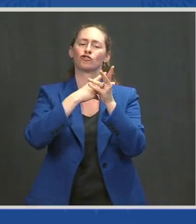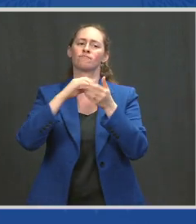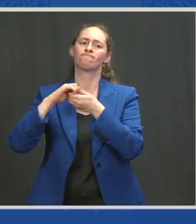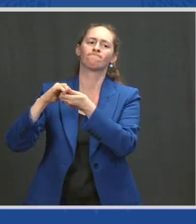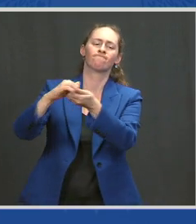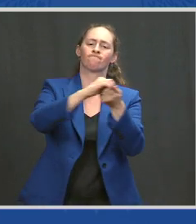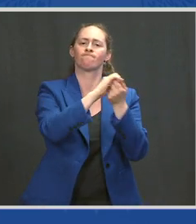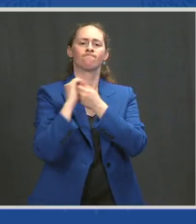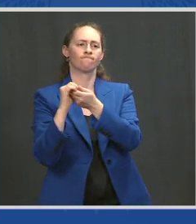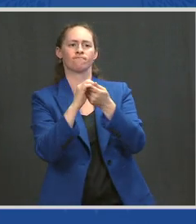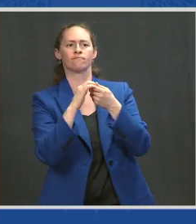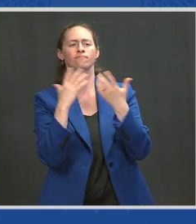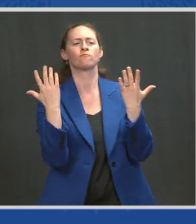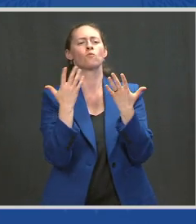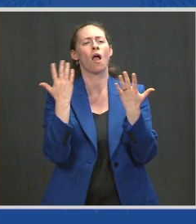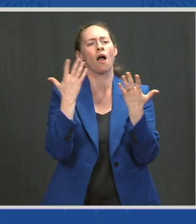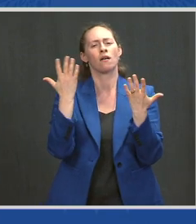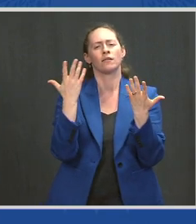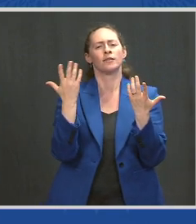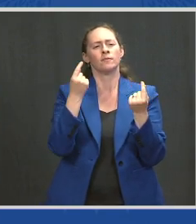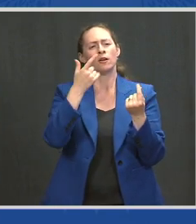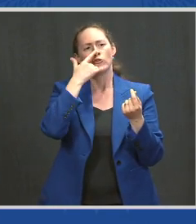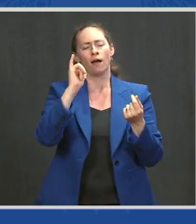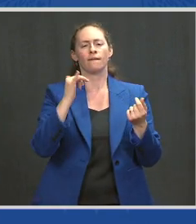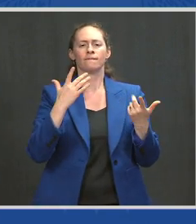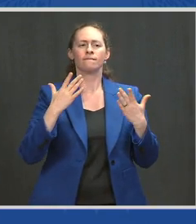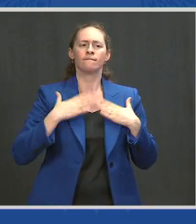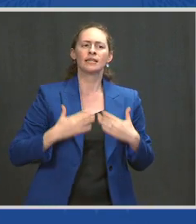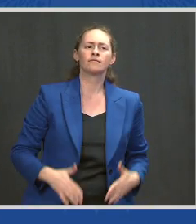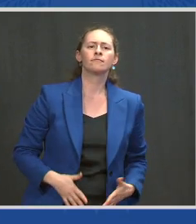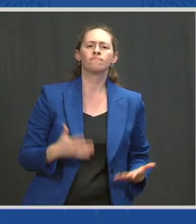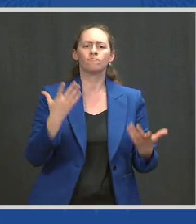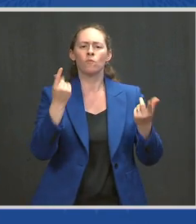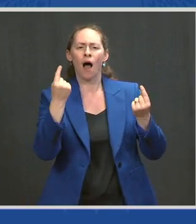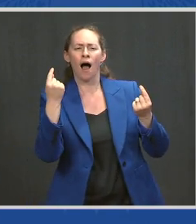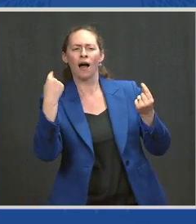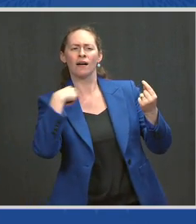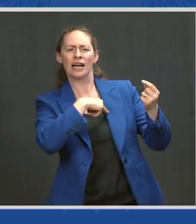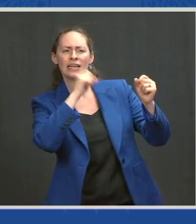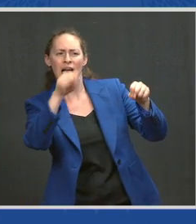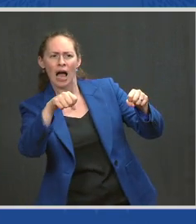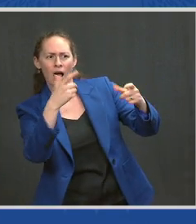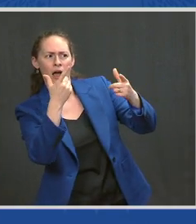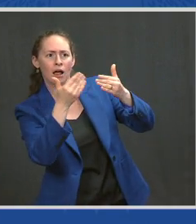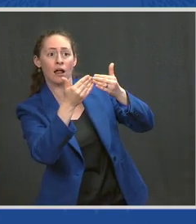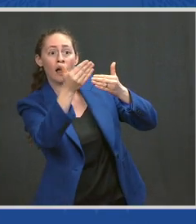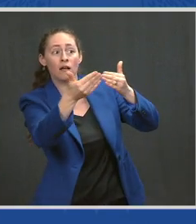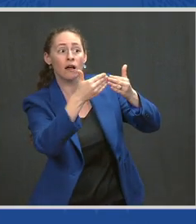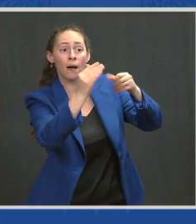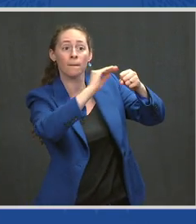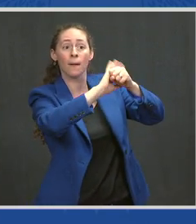the physical mechanism available to detect, early on, the next pandemic and have a mechanism